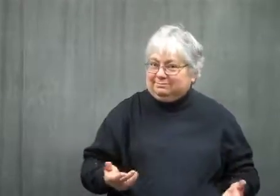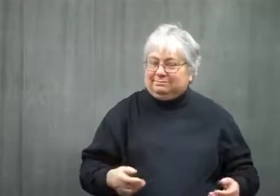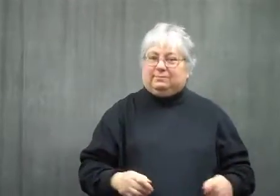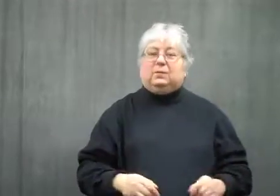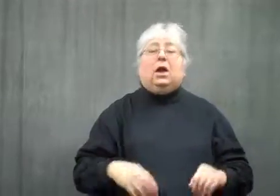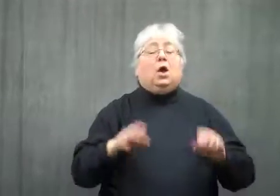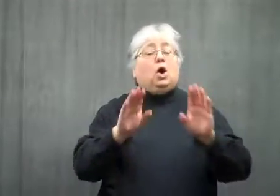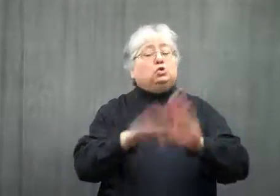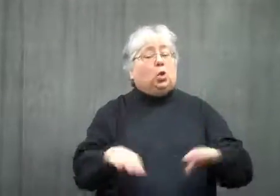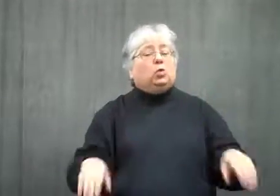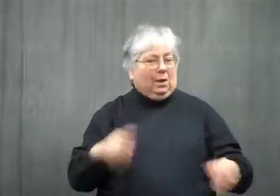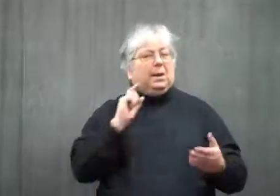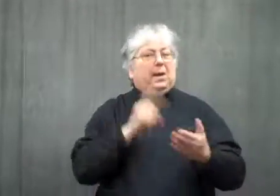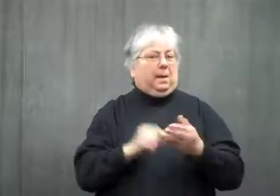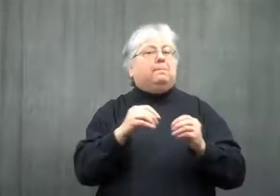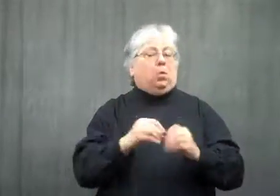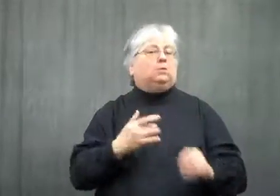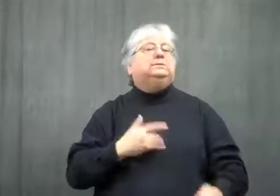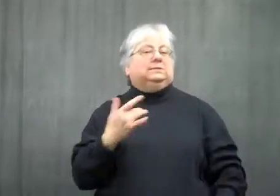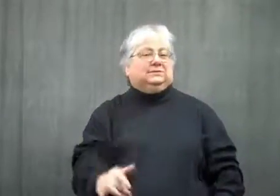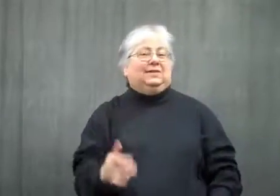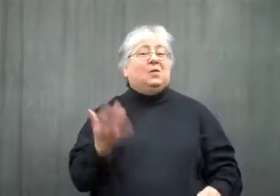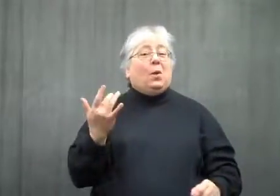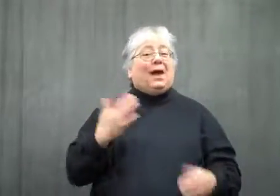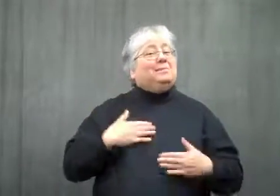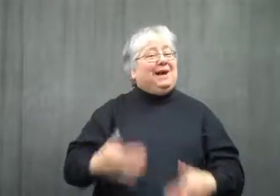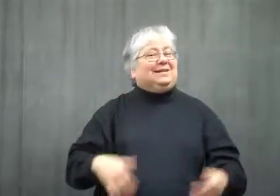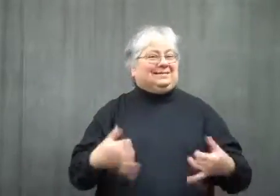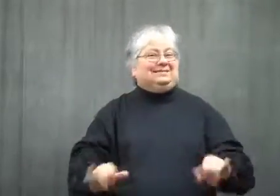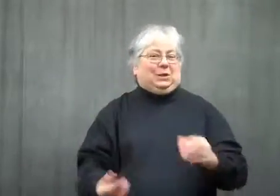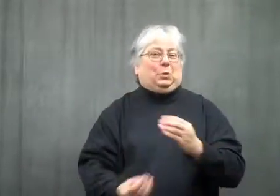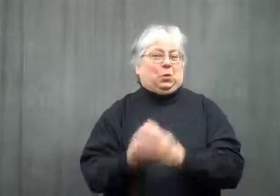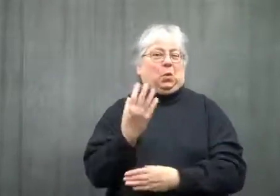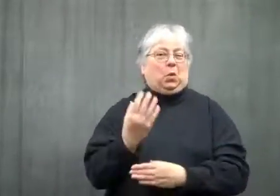Children's bodies are still growing, so they are more sensitive,